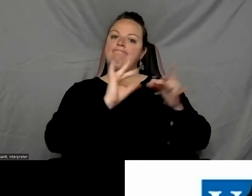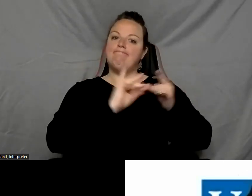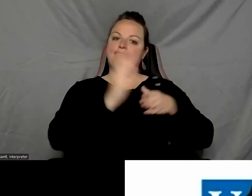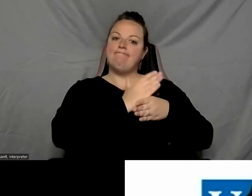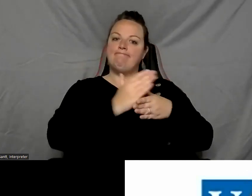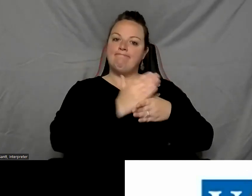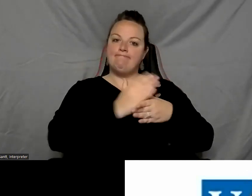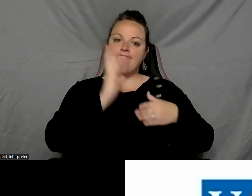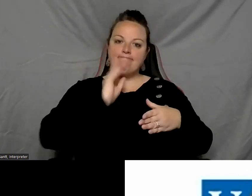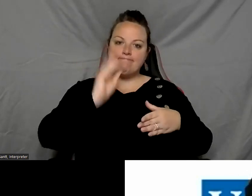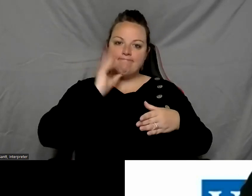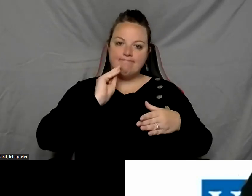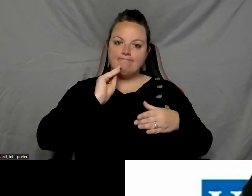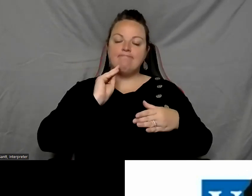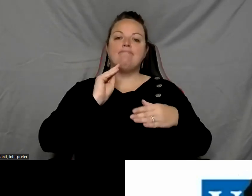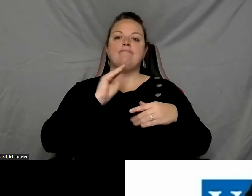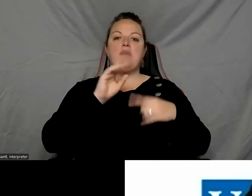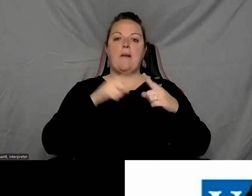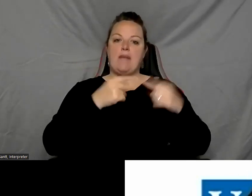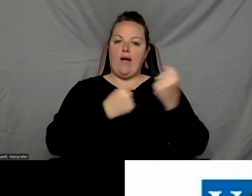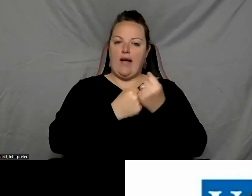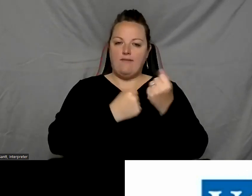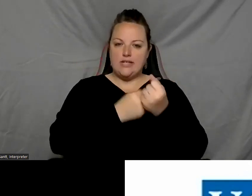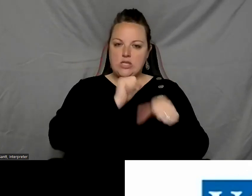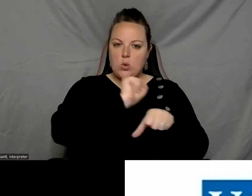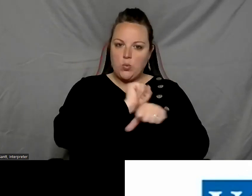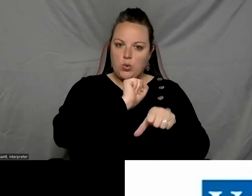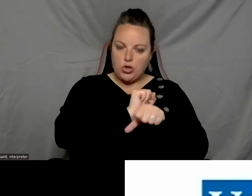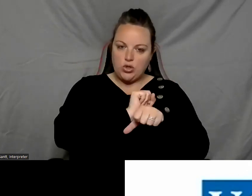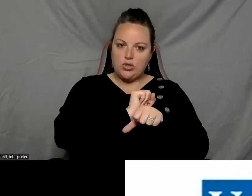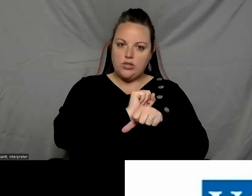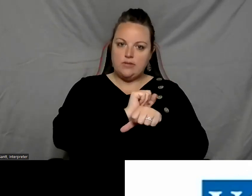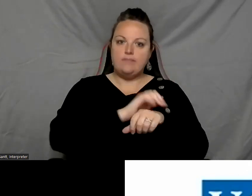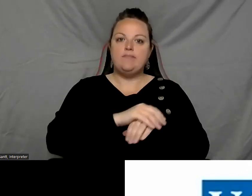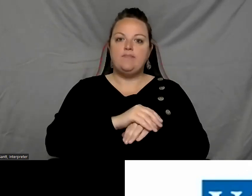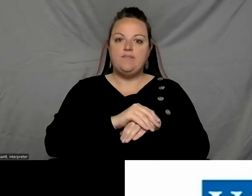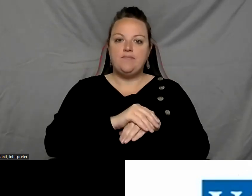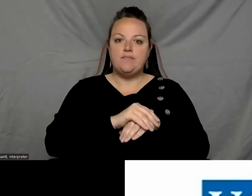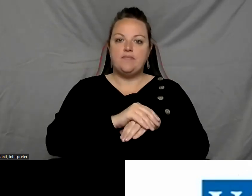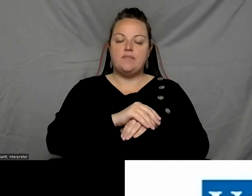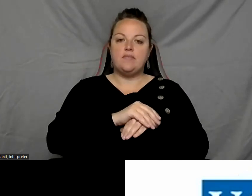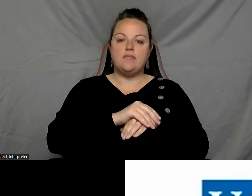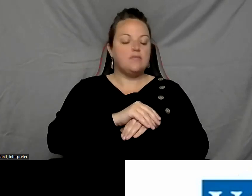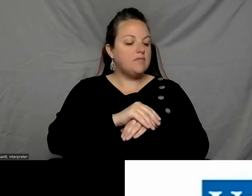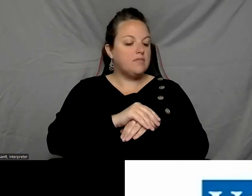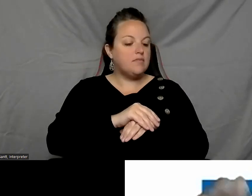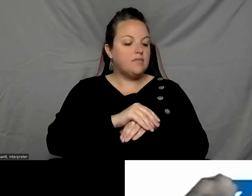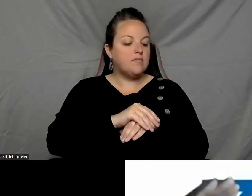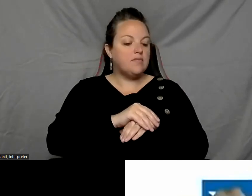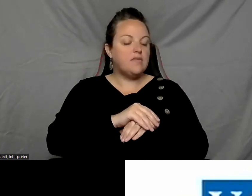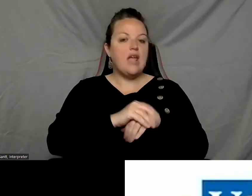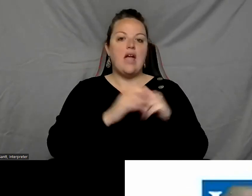cutting out) do the advocacy work. Embracing themselves, making that move to the state